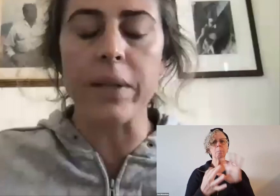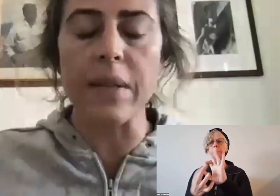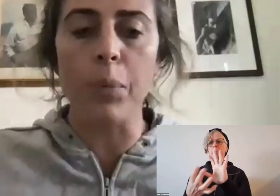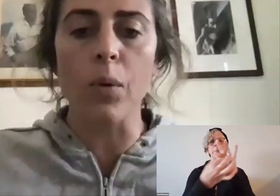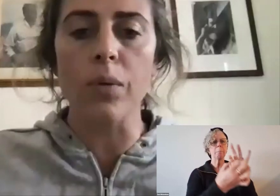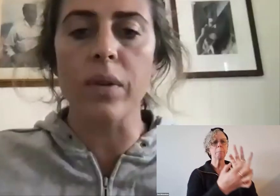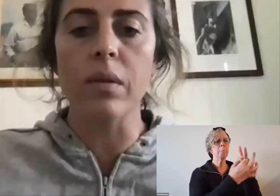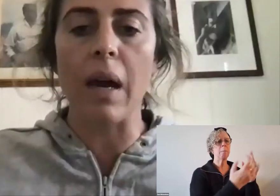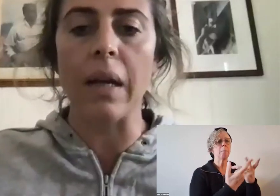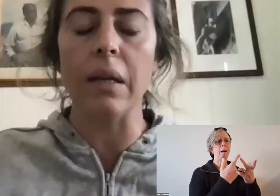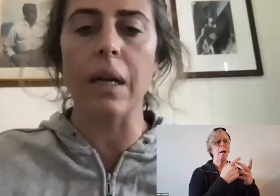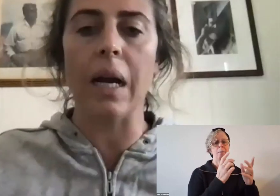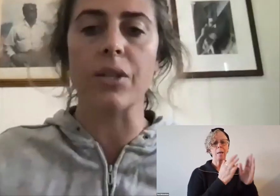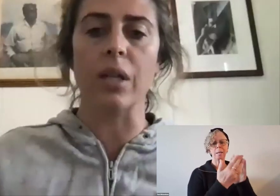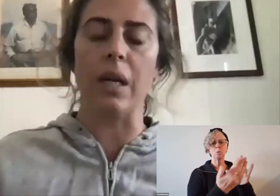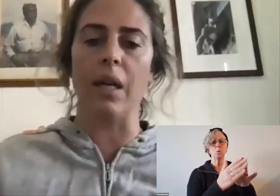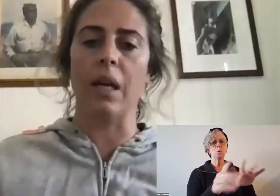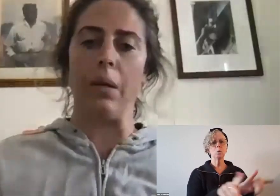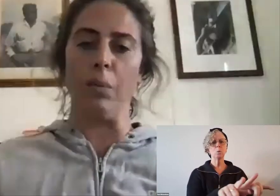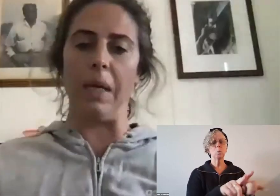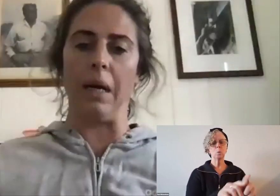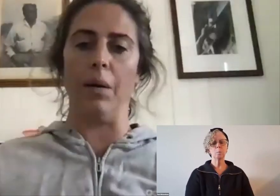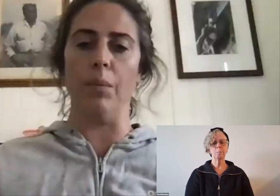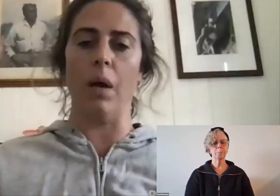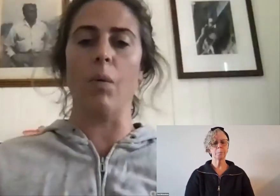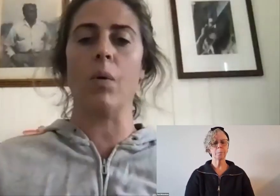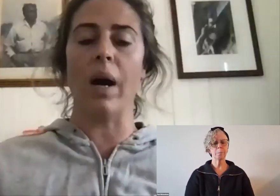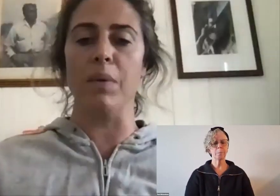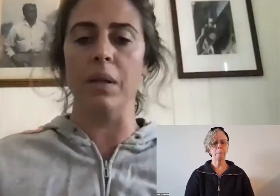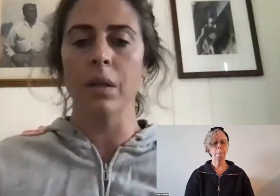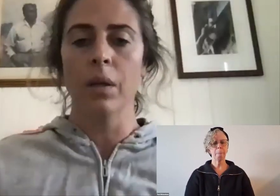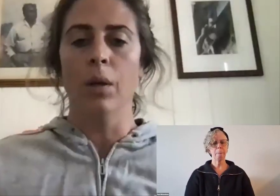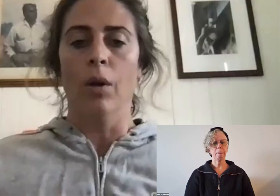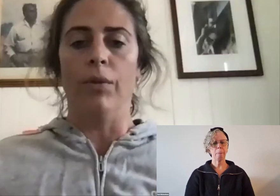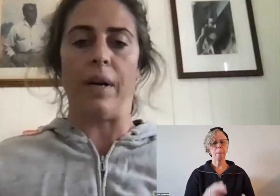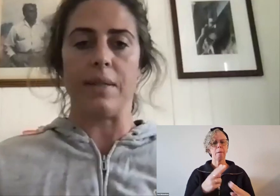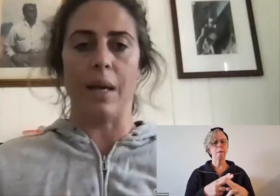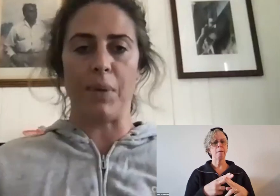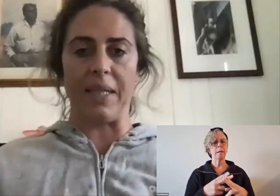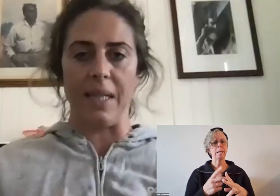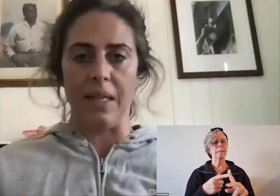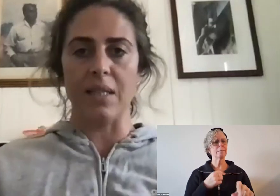For example, that actually can become a requirement for us at BlakDance